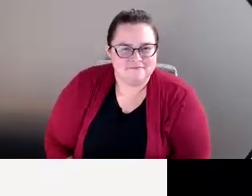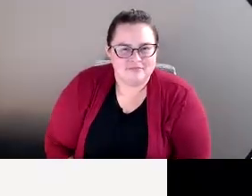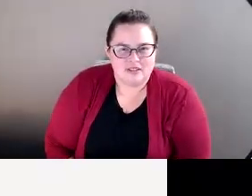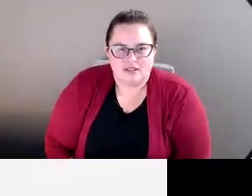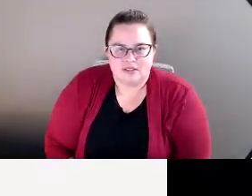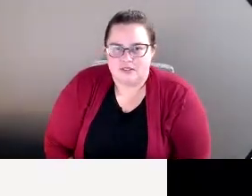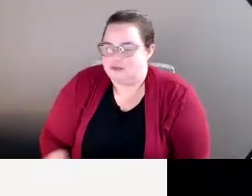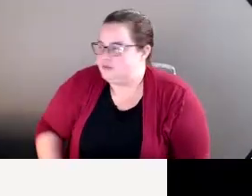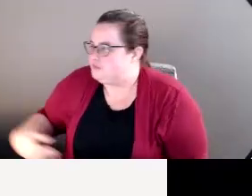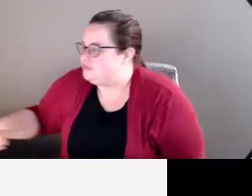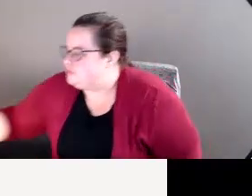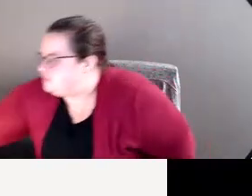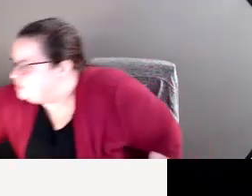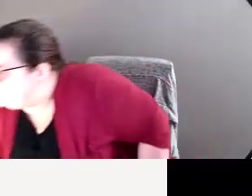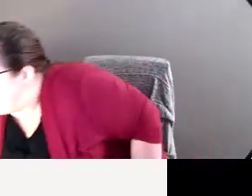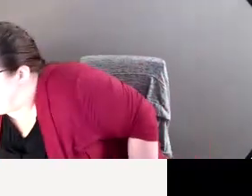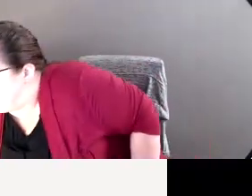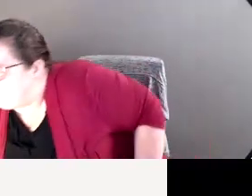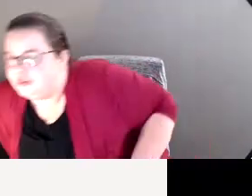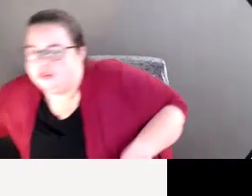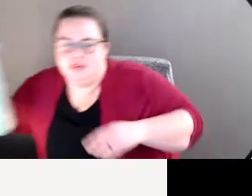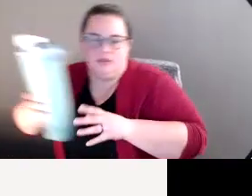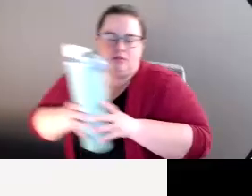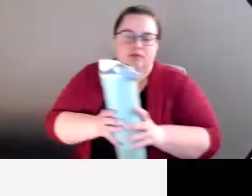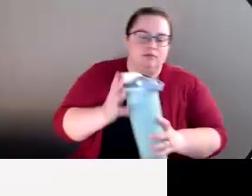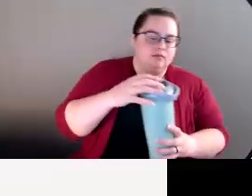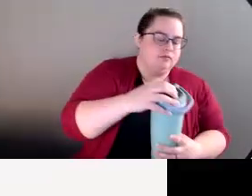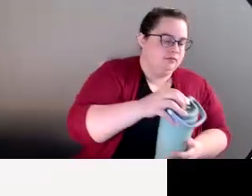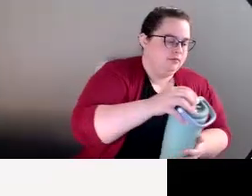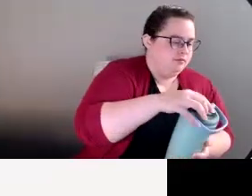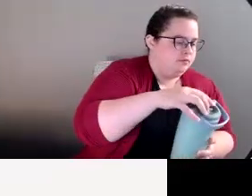All right. So I know it's 915 if you have to jump off